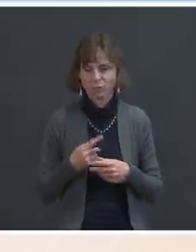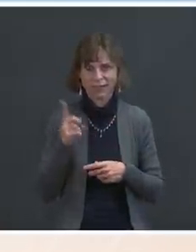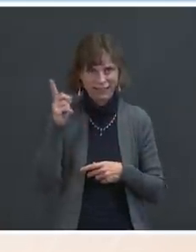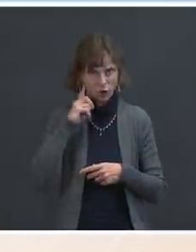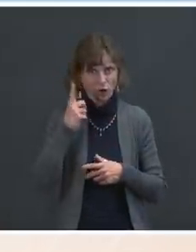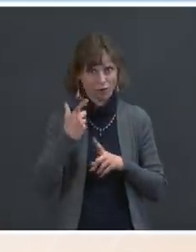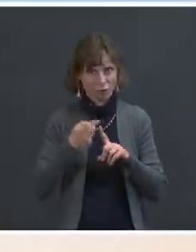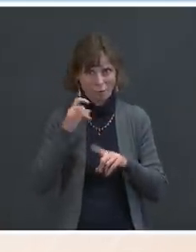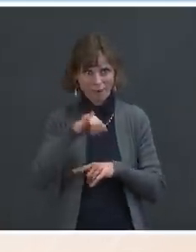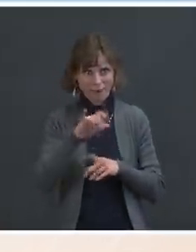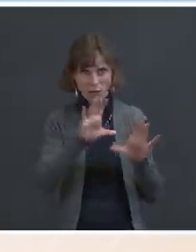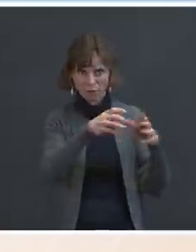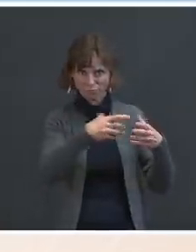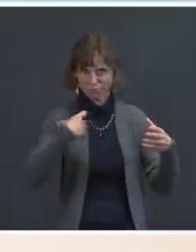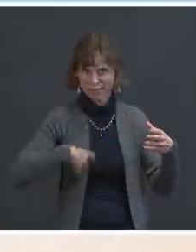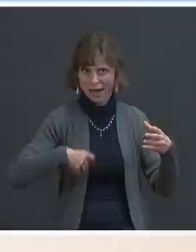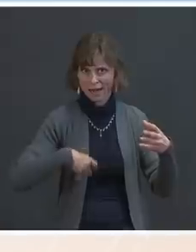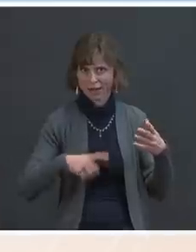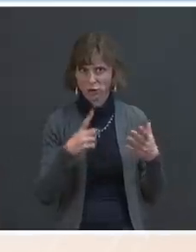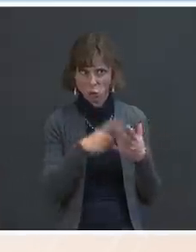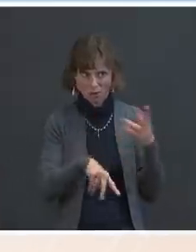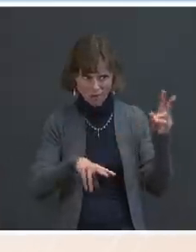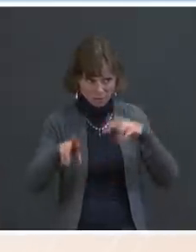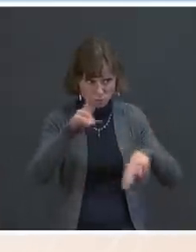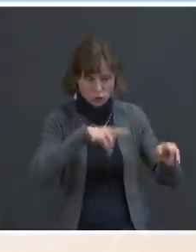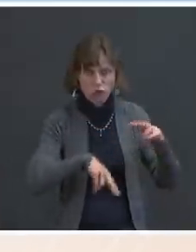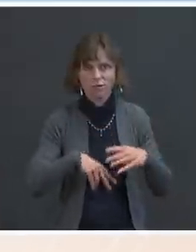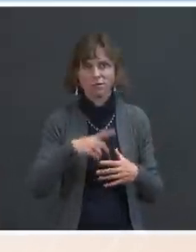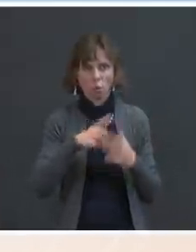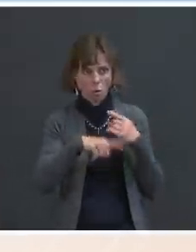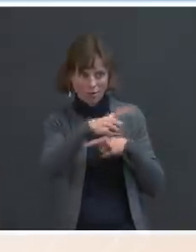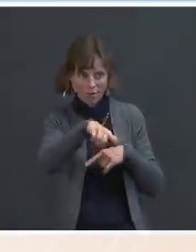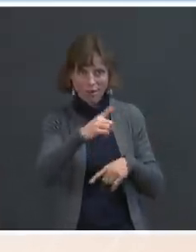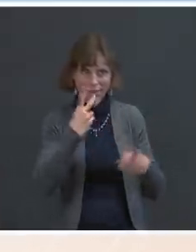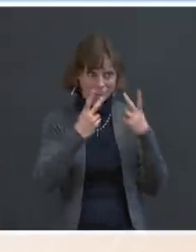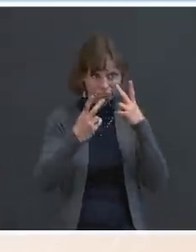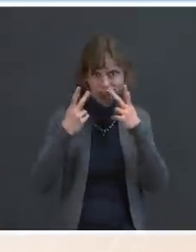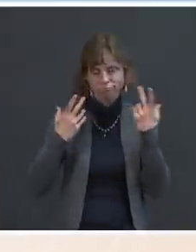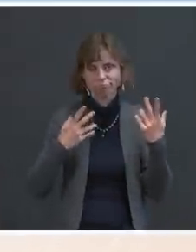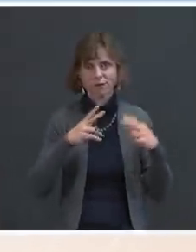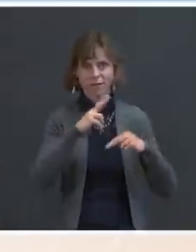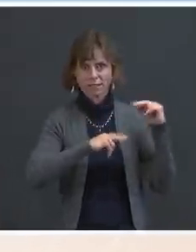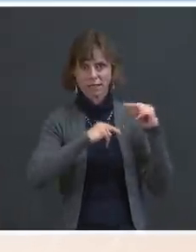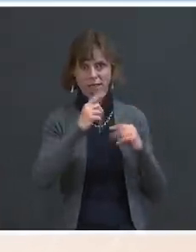to the border region and the facilities they toured. But they all -- they spent the majority of their time